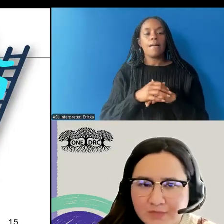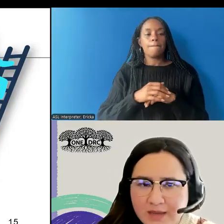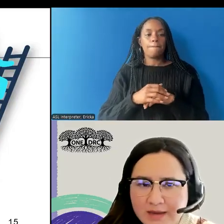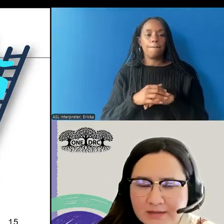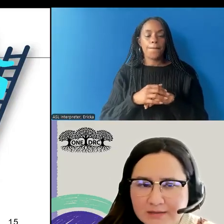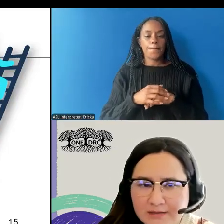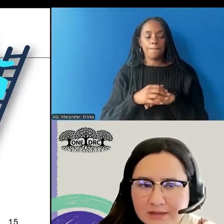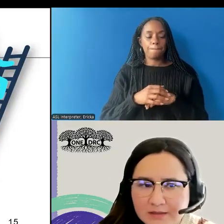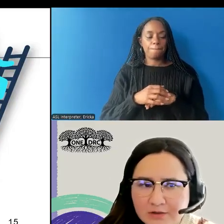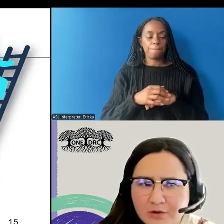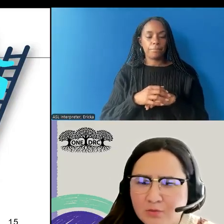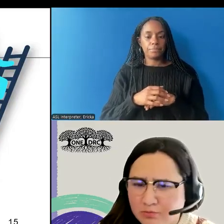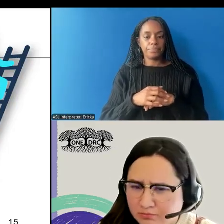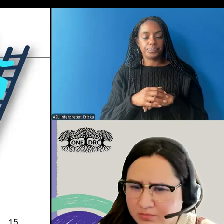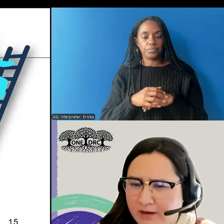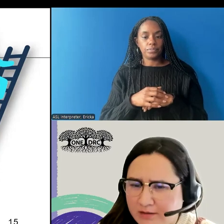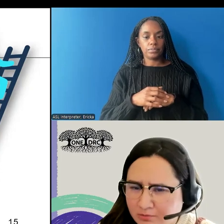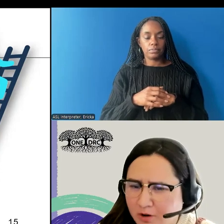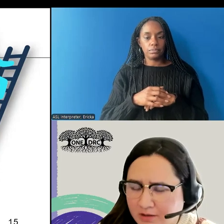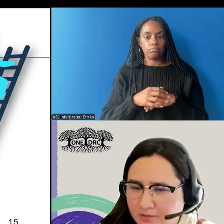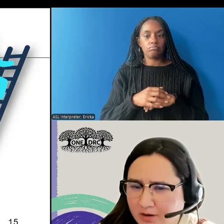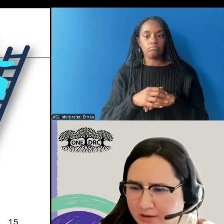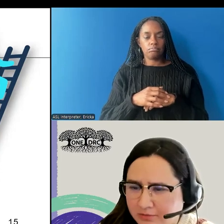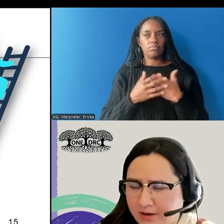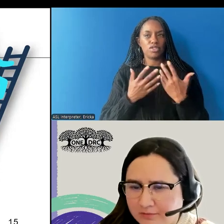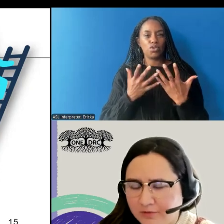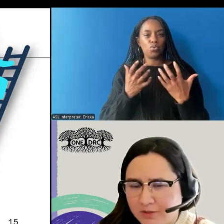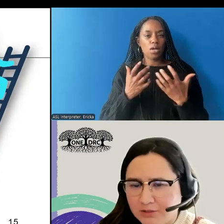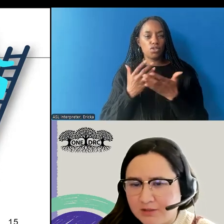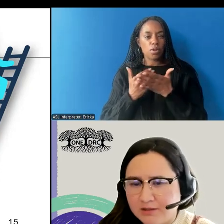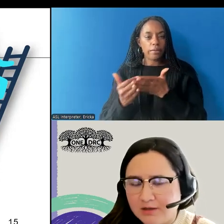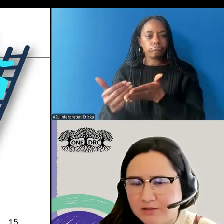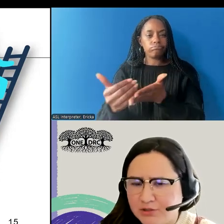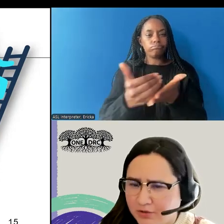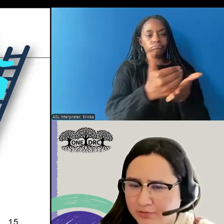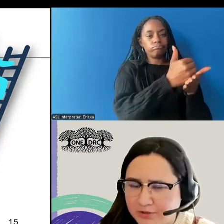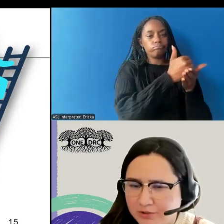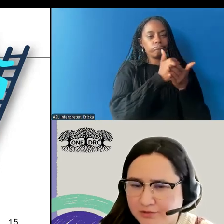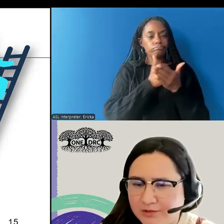And, you know, you kind of want to compile that information to show the regional center.